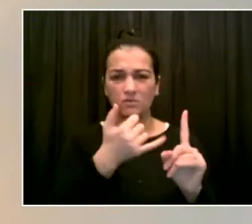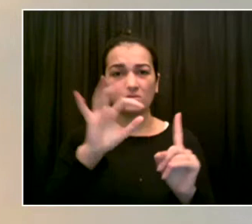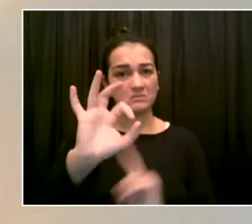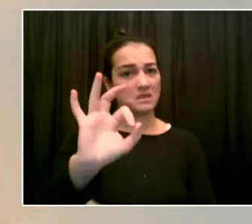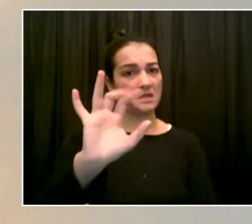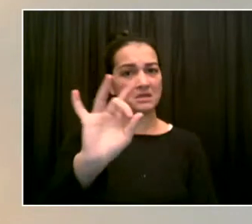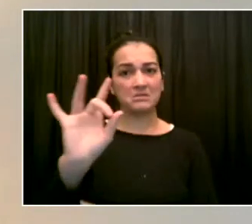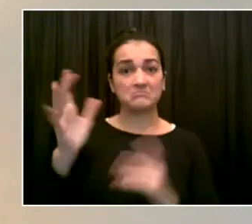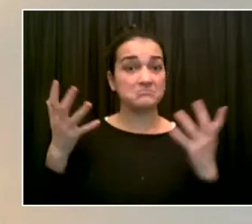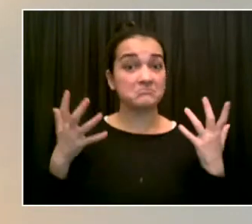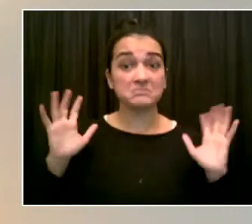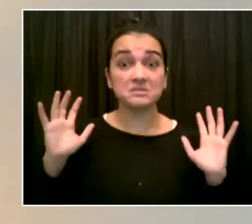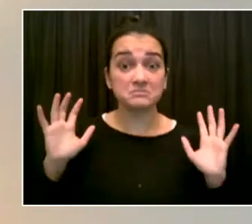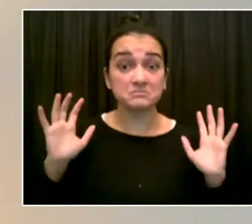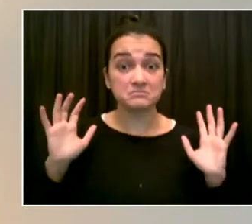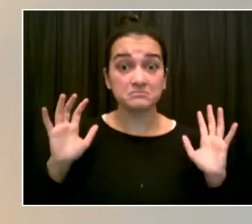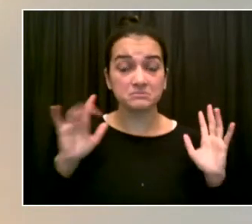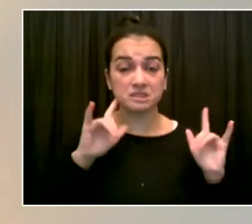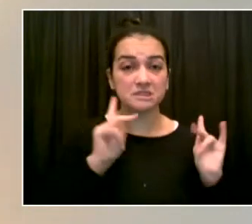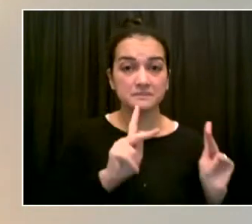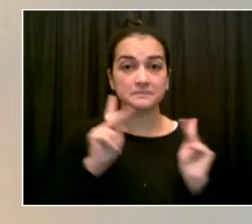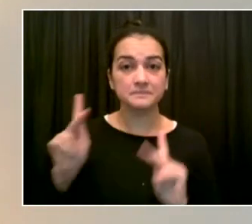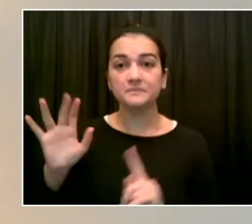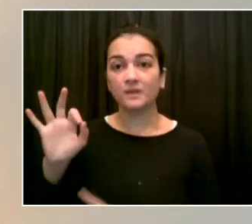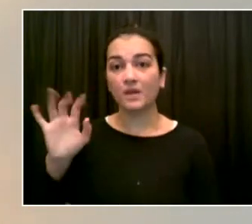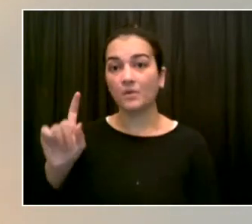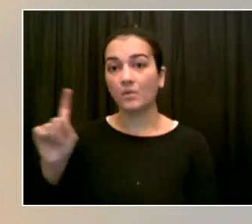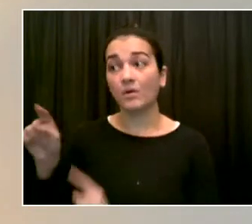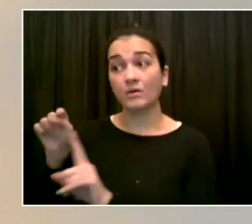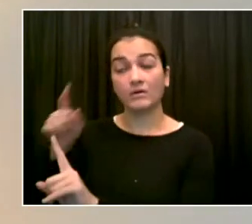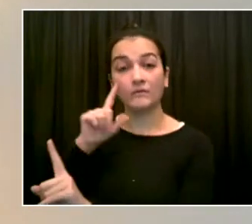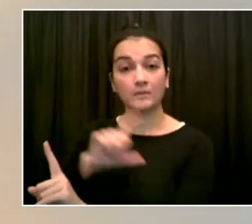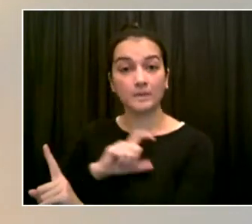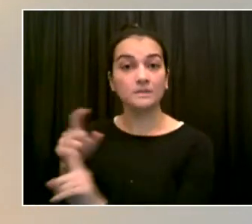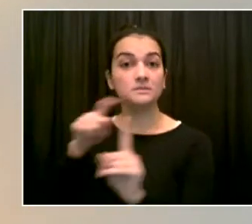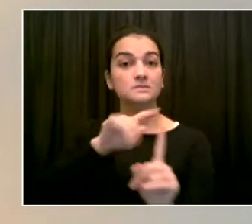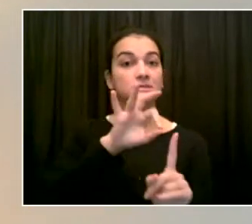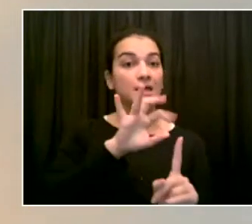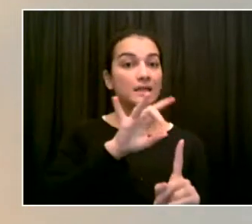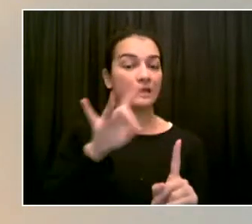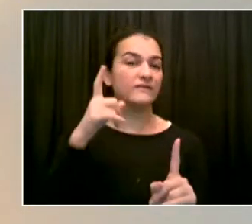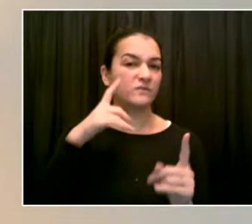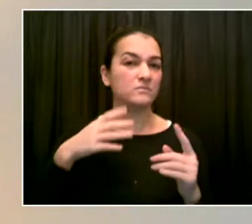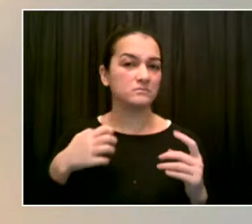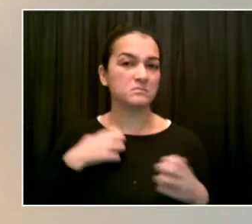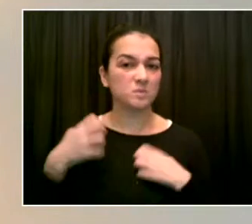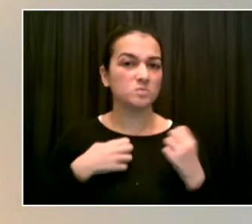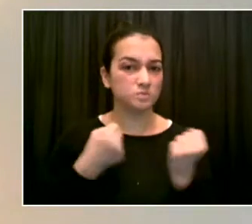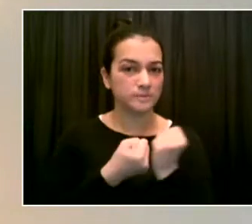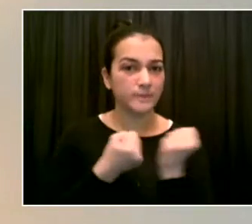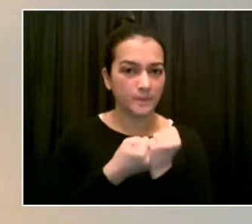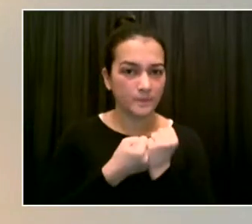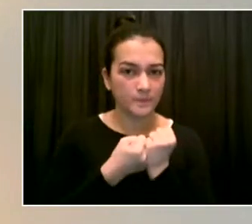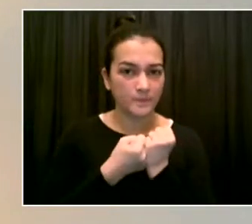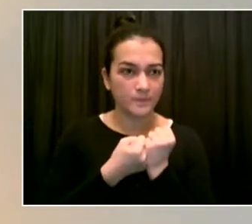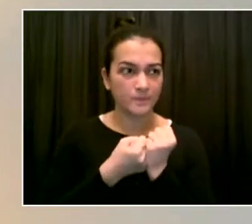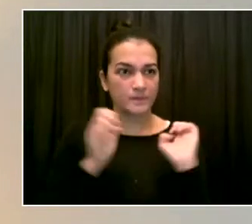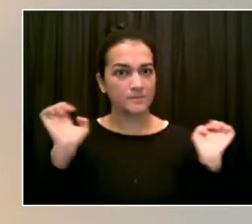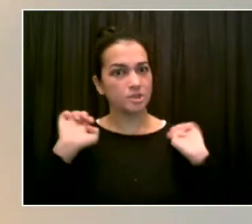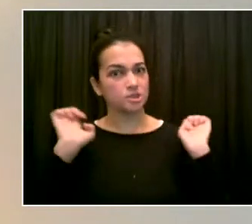T BUWE MUST MAKE IT AS FULL-YEAR